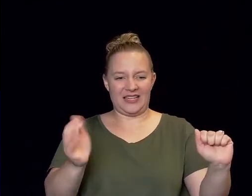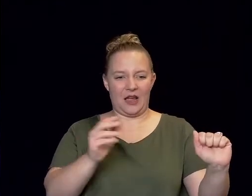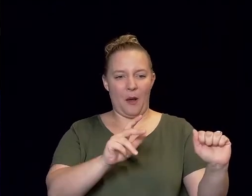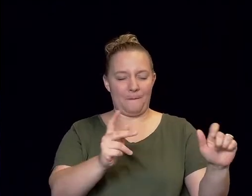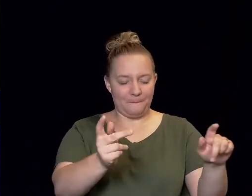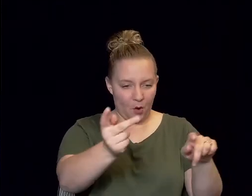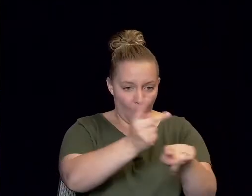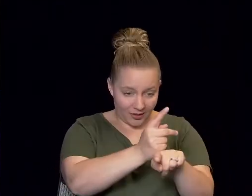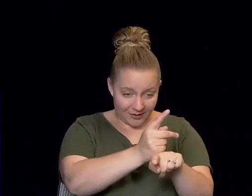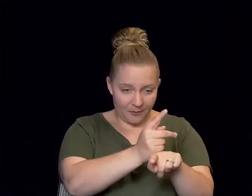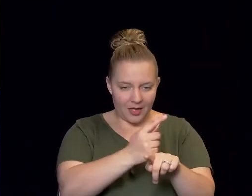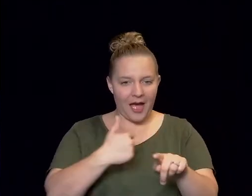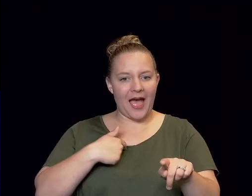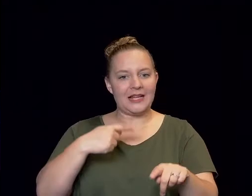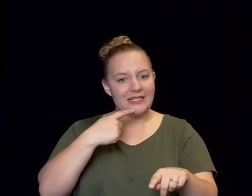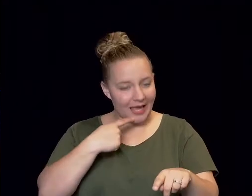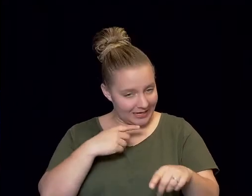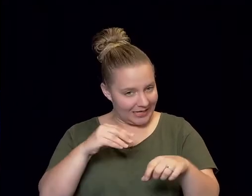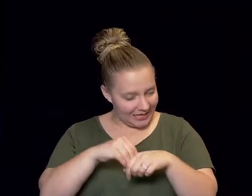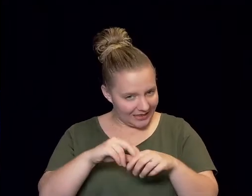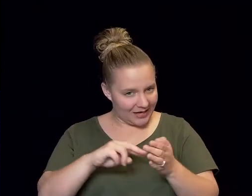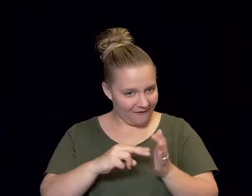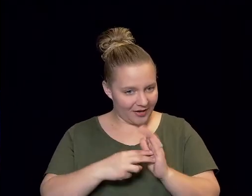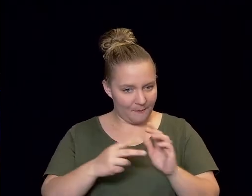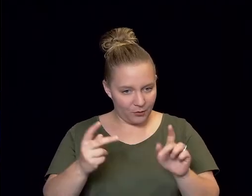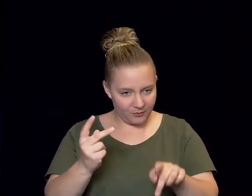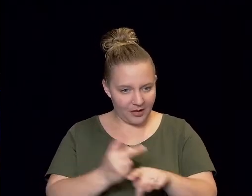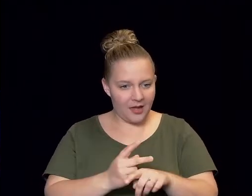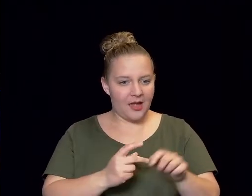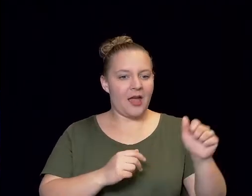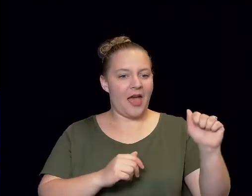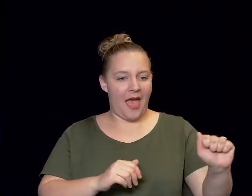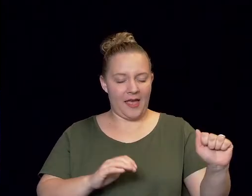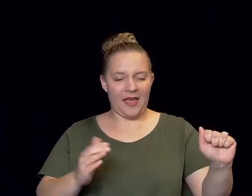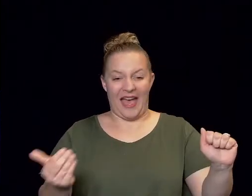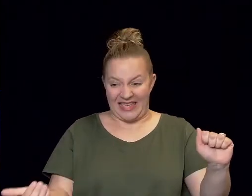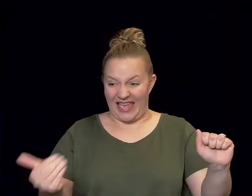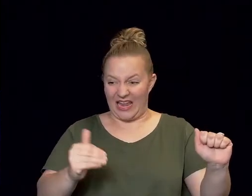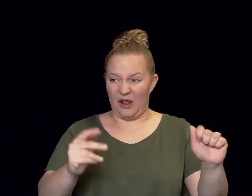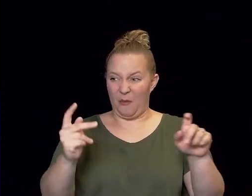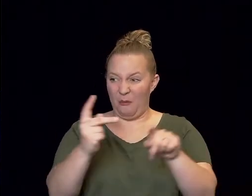said that in the definition. Same thing, I'm taking a and I'm multiplying it over here with c.